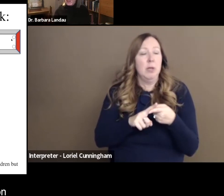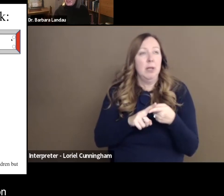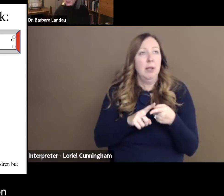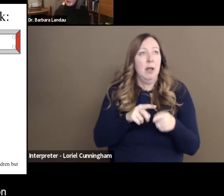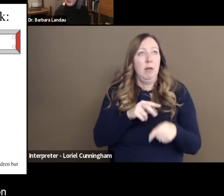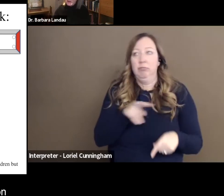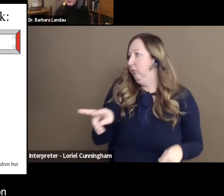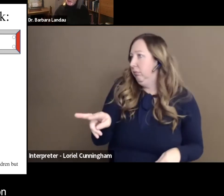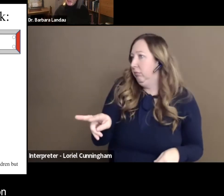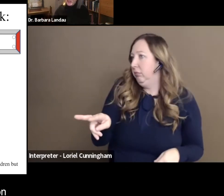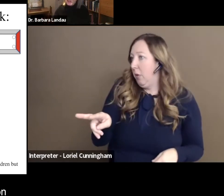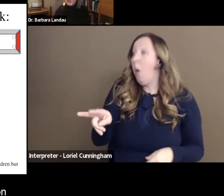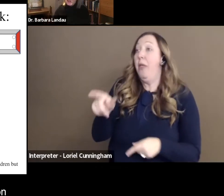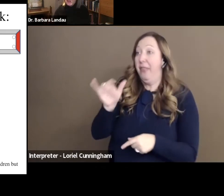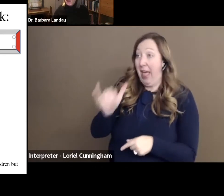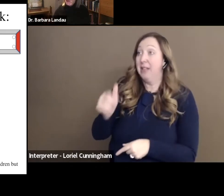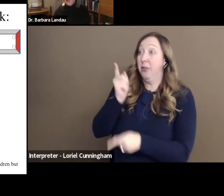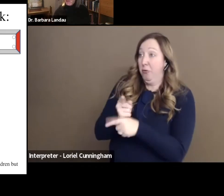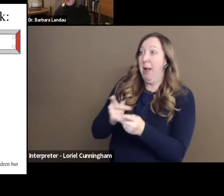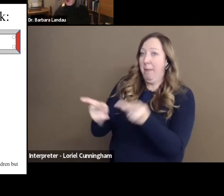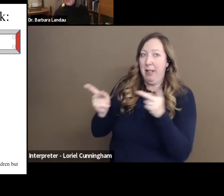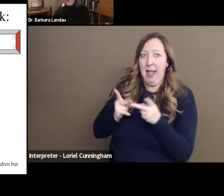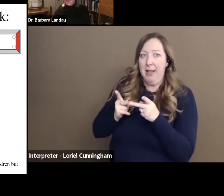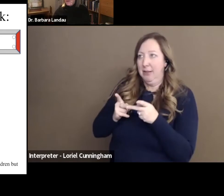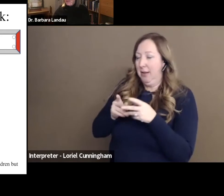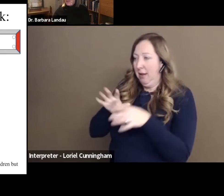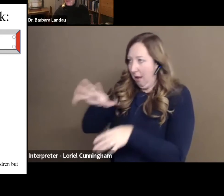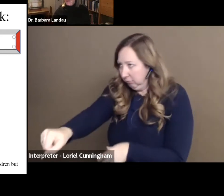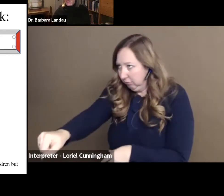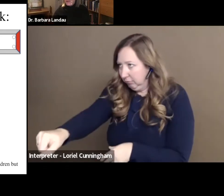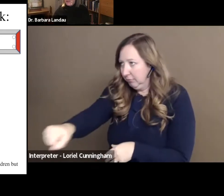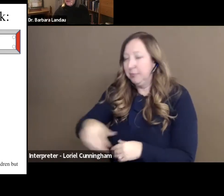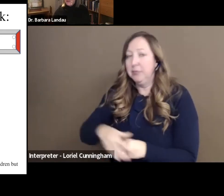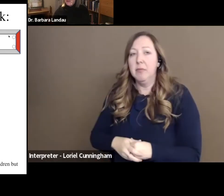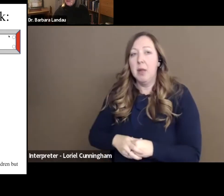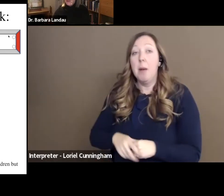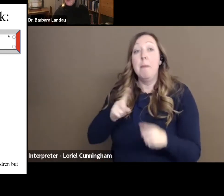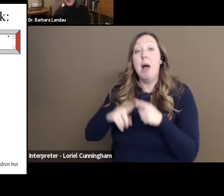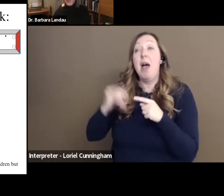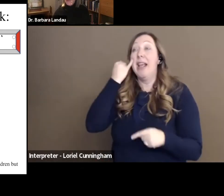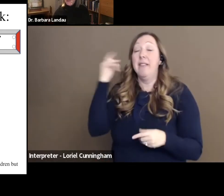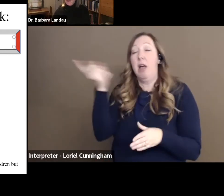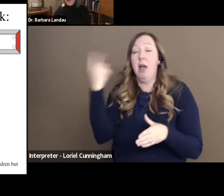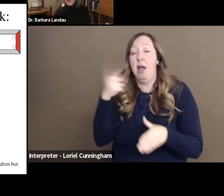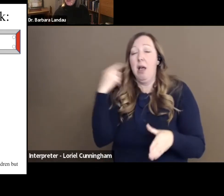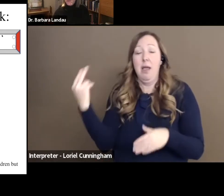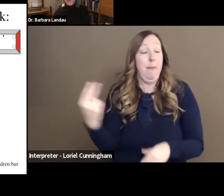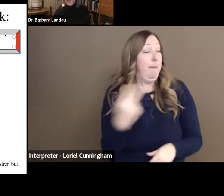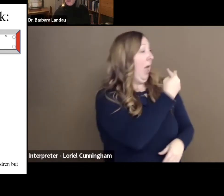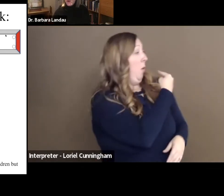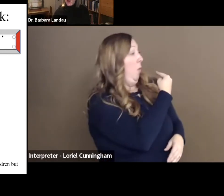and decide that was the place but you also if you turned in the other direction